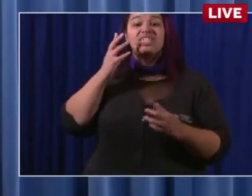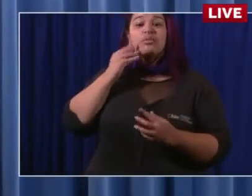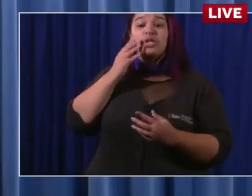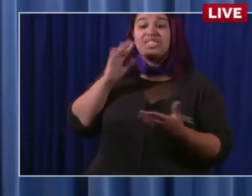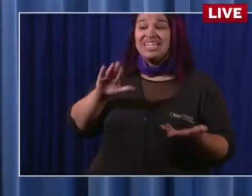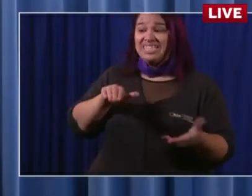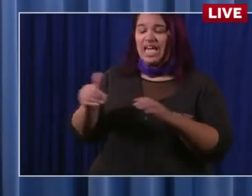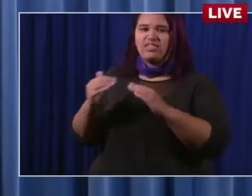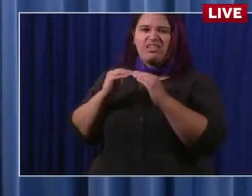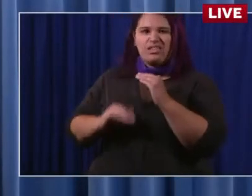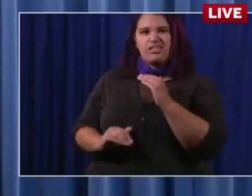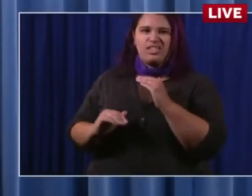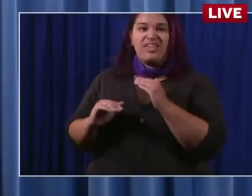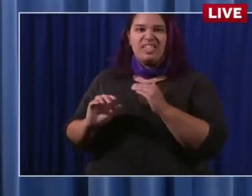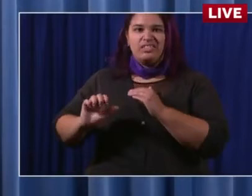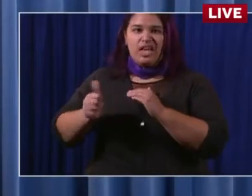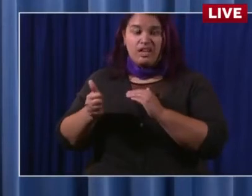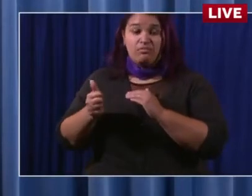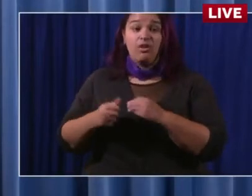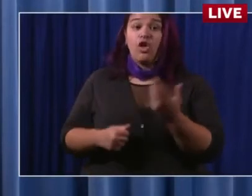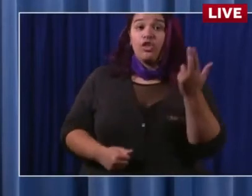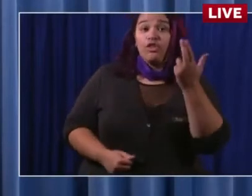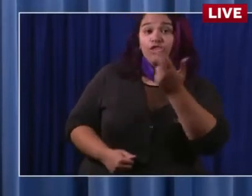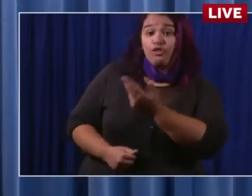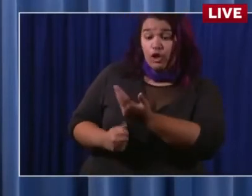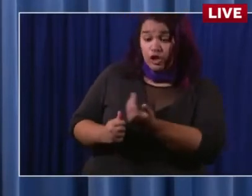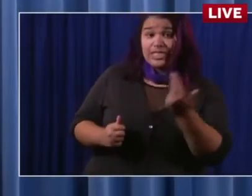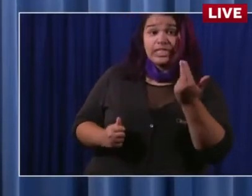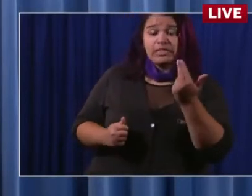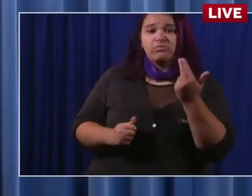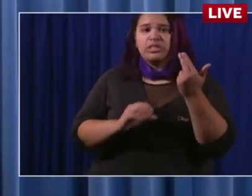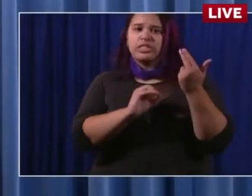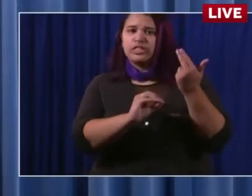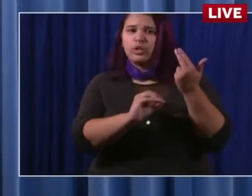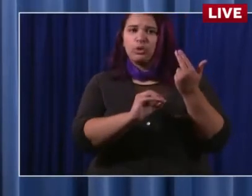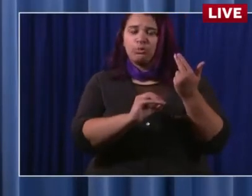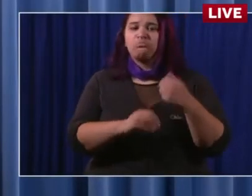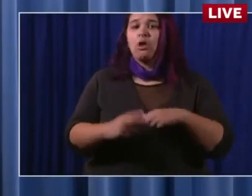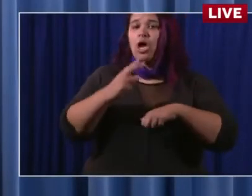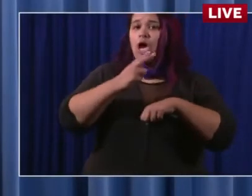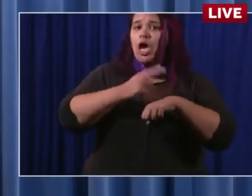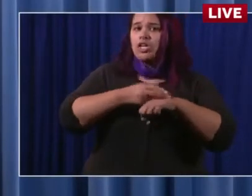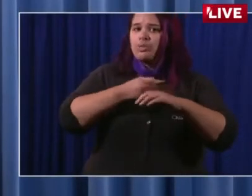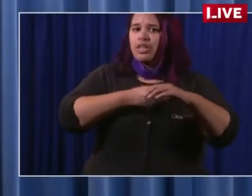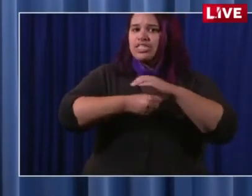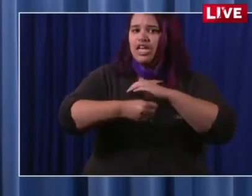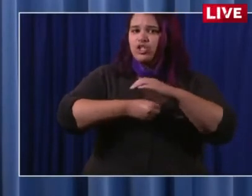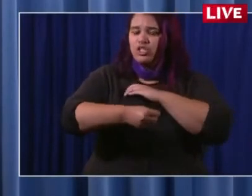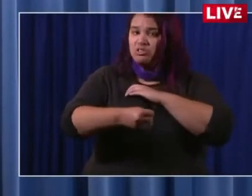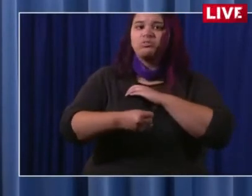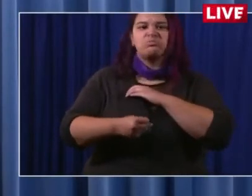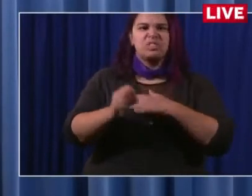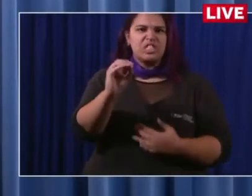51 OF THE 88 COUNTIES HAVE HAD LESS THAN 10 DEATHS SINCE NOVEMBER 2019, 13 HAD ZERO.